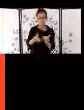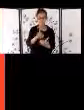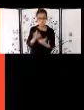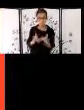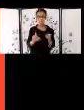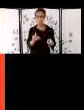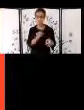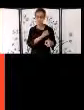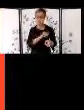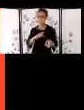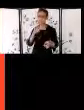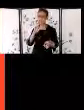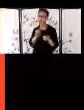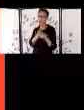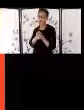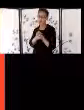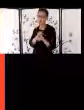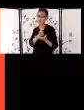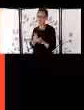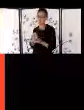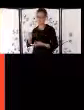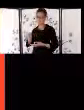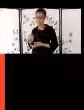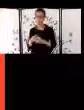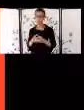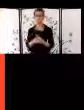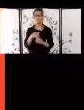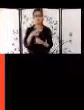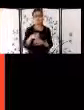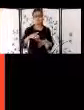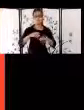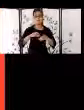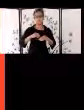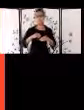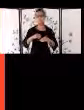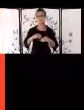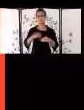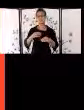This program accepts applications from individual artists and artist collectives working in